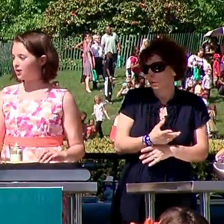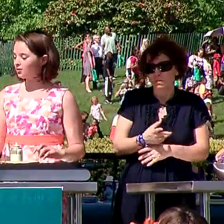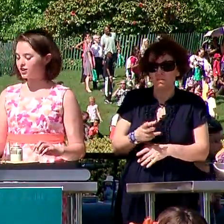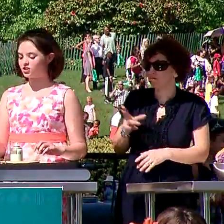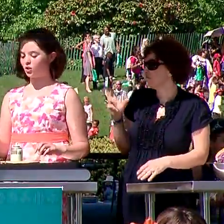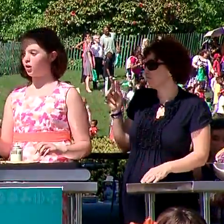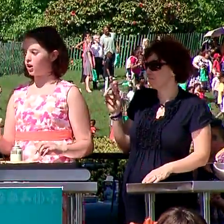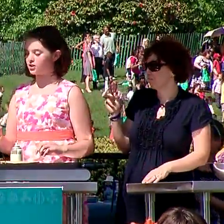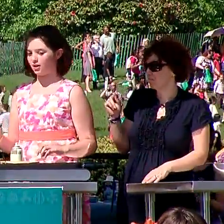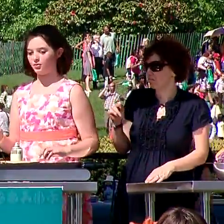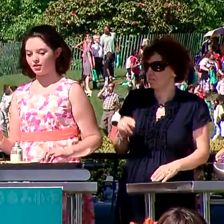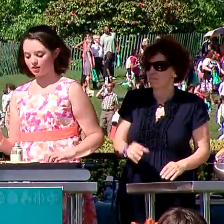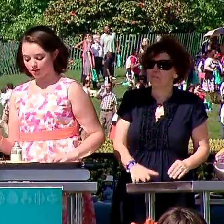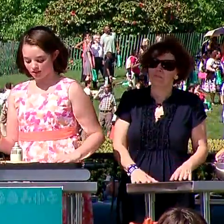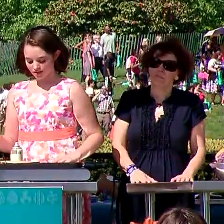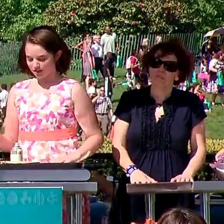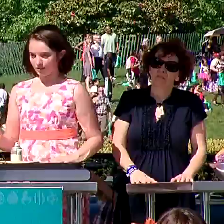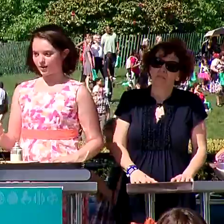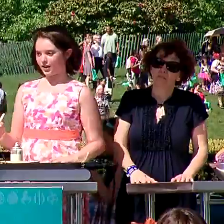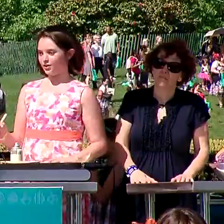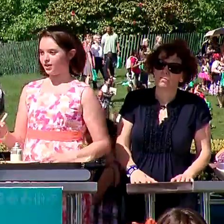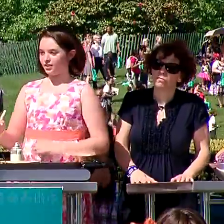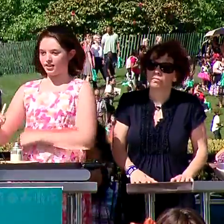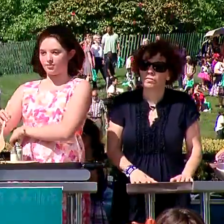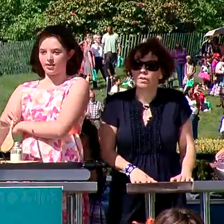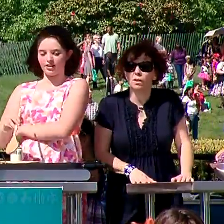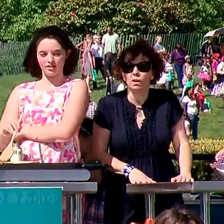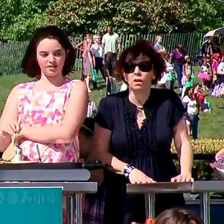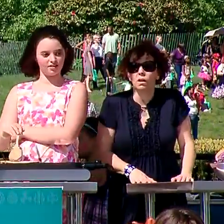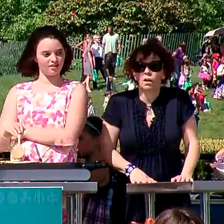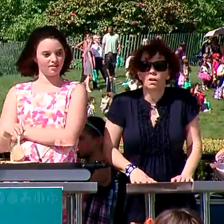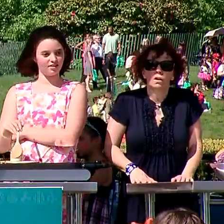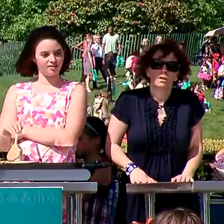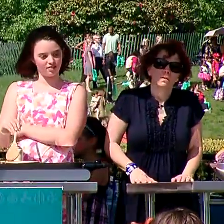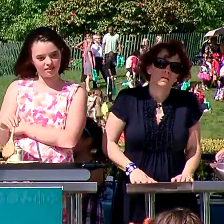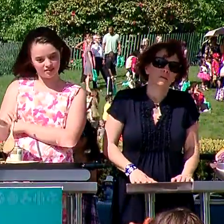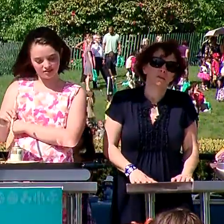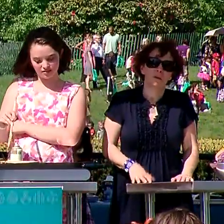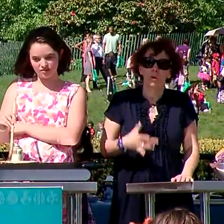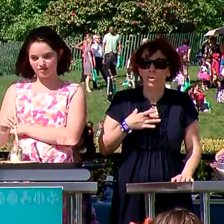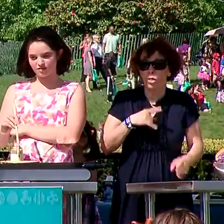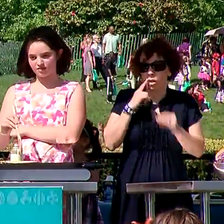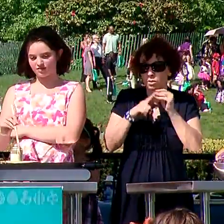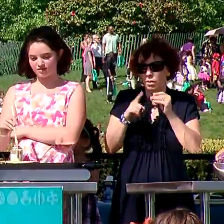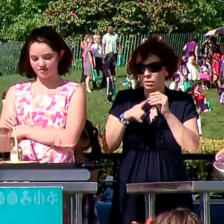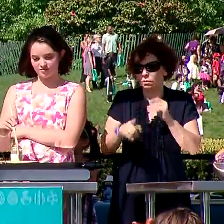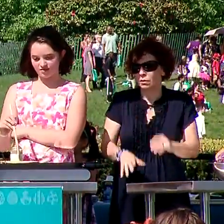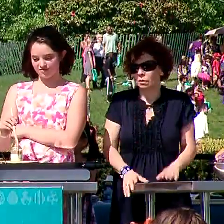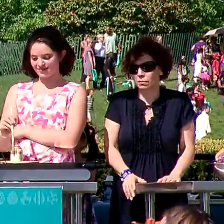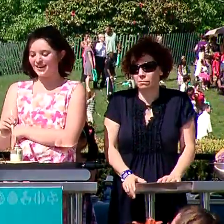Do you like -- do you like tomatoes?